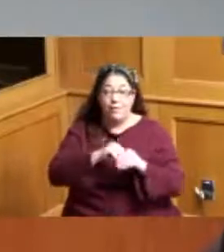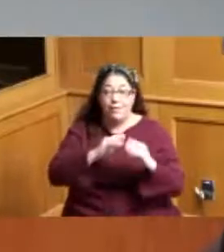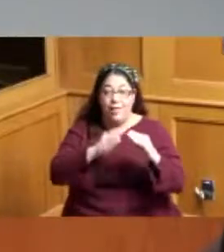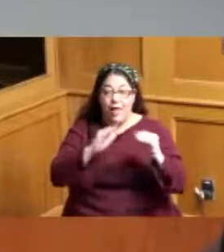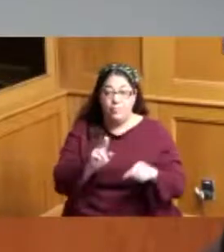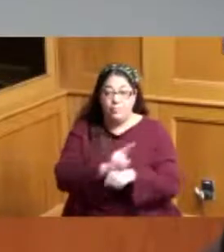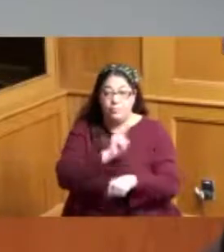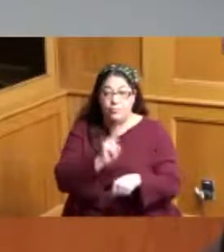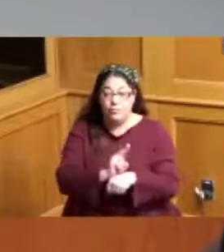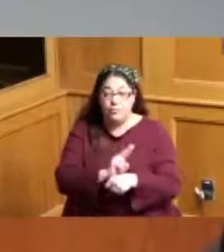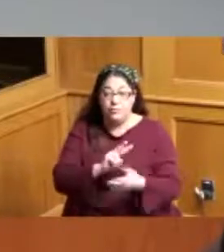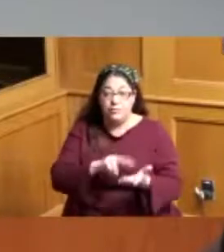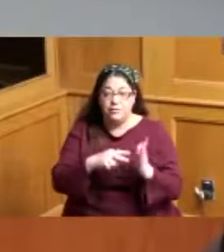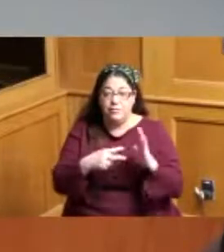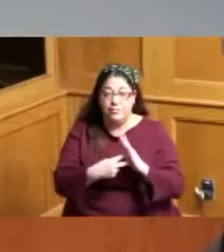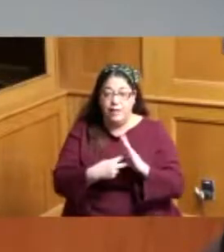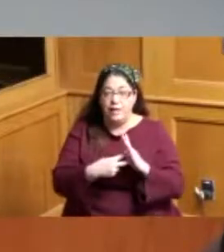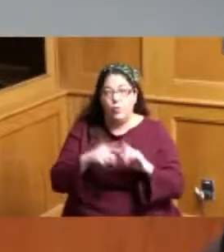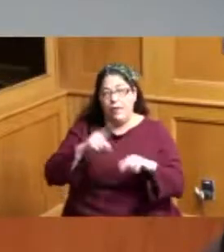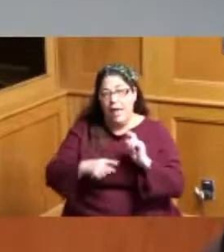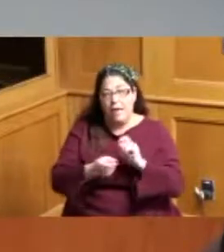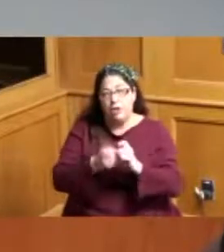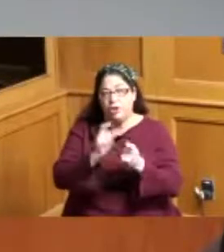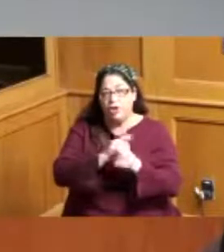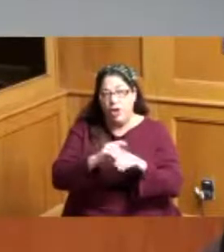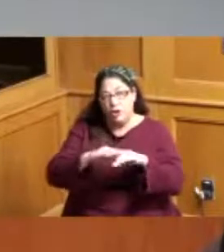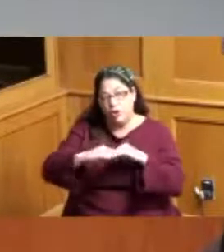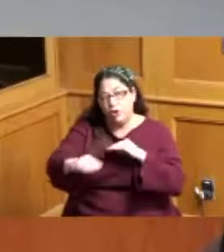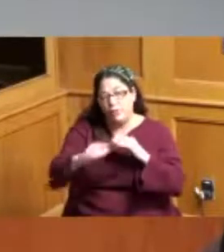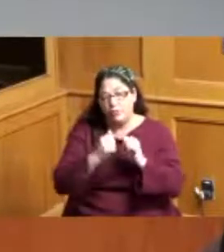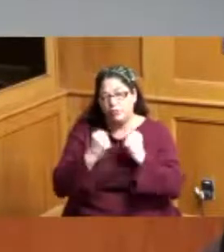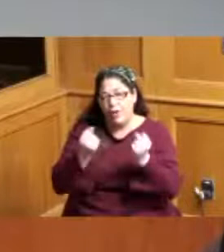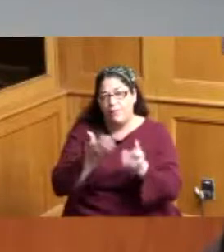to change the nature of the impervious surface probably in with their driveway but if they